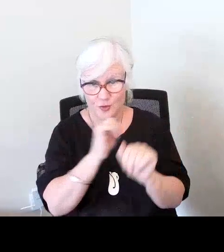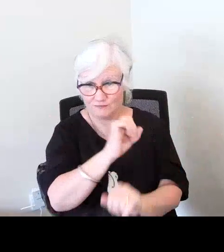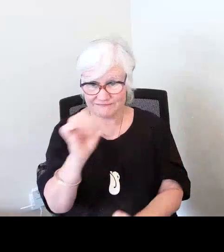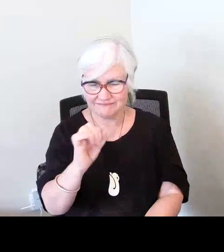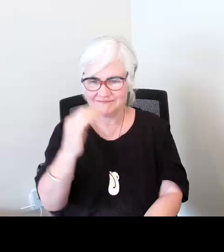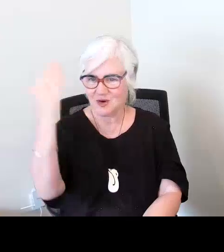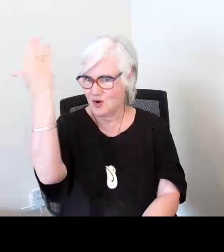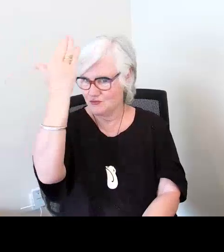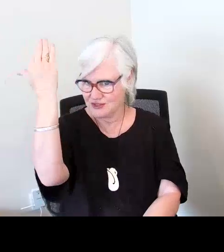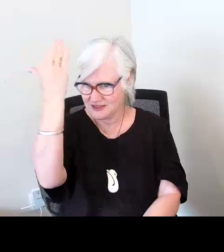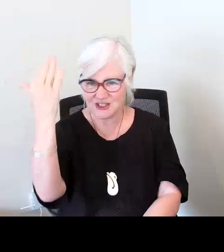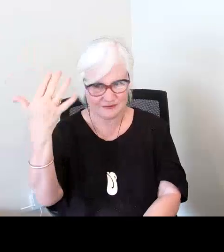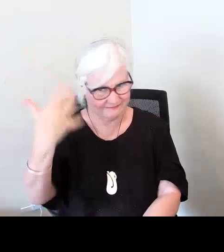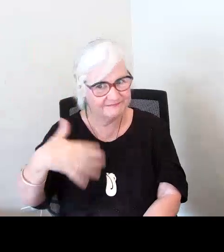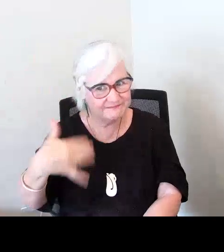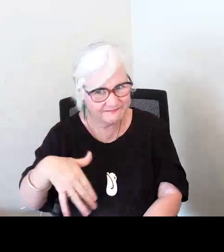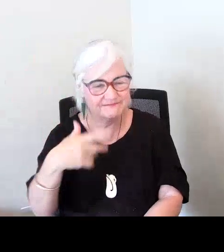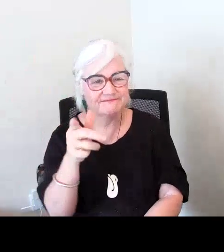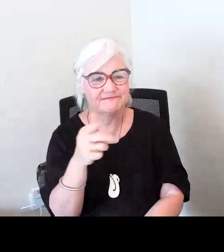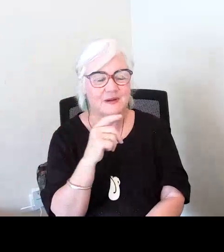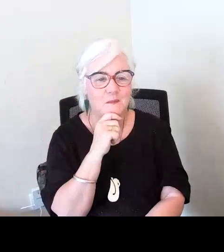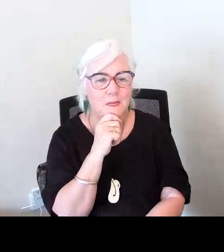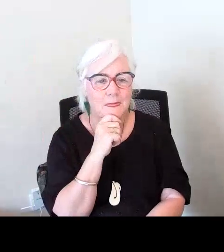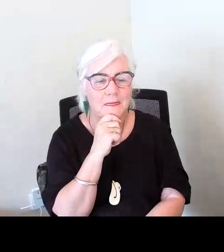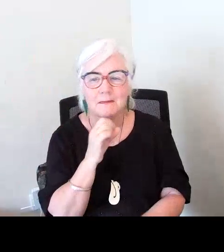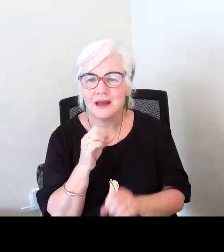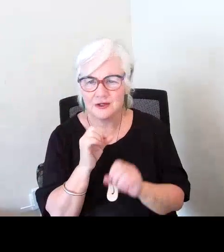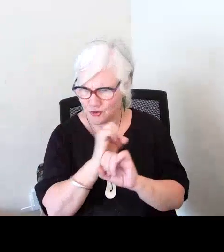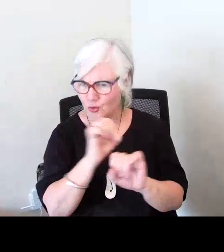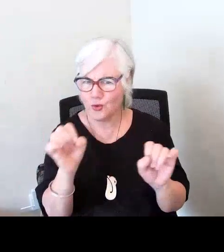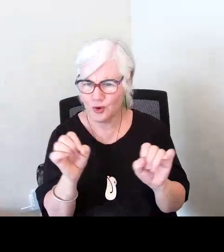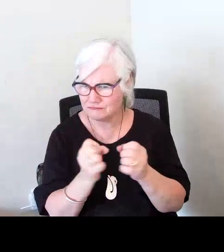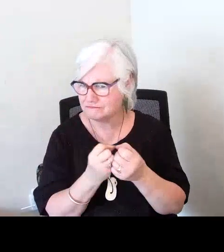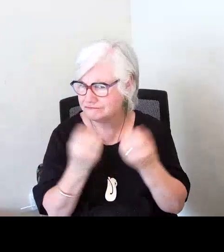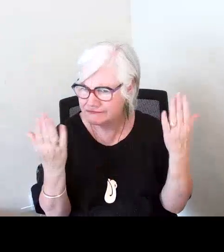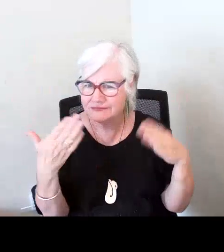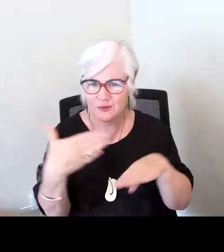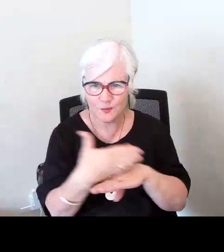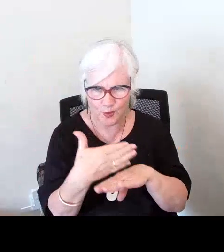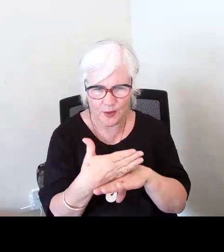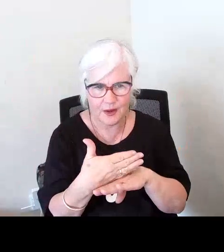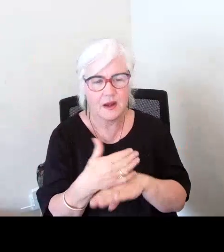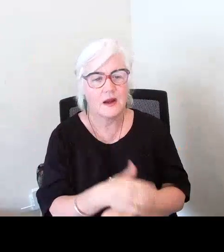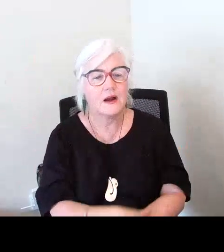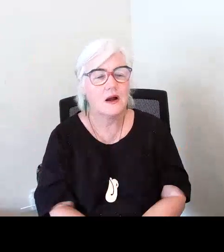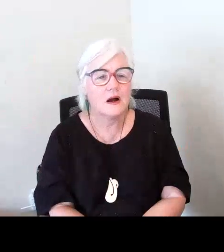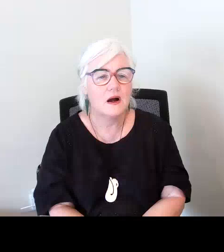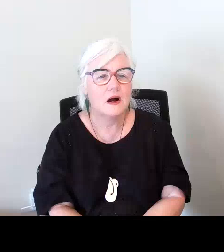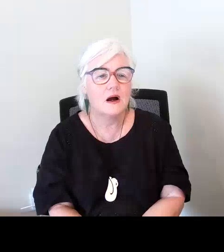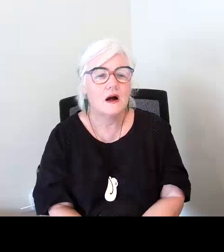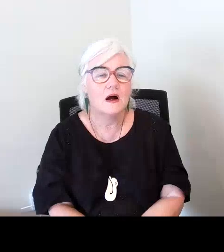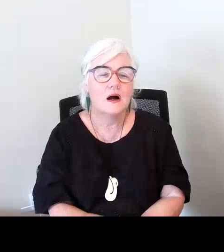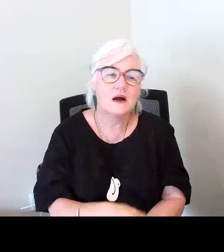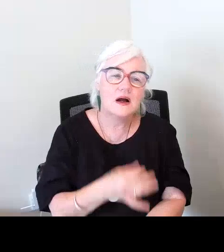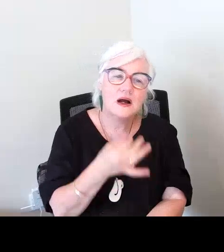presentation and awesome and amazing Mahi and. They ask, following the kōrero about not being